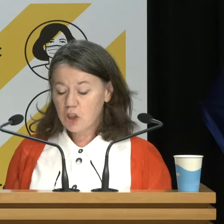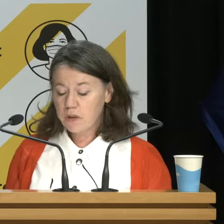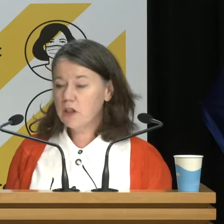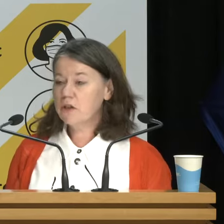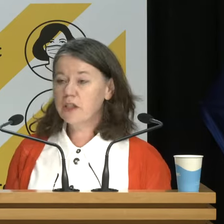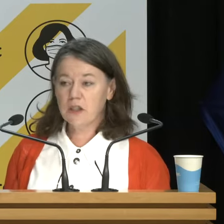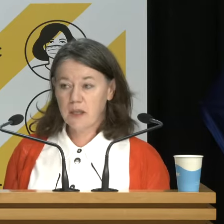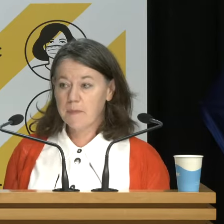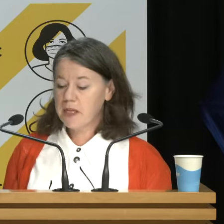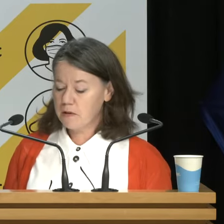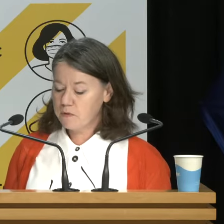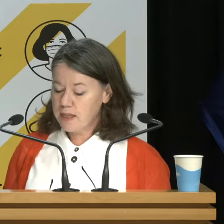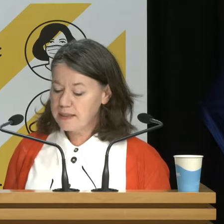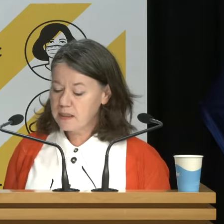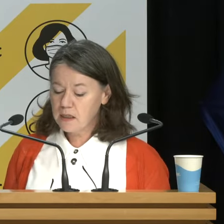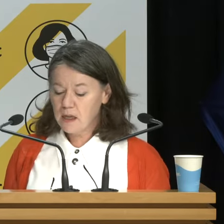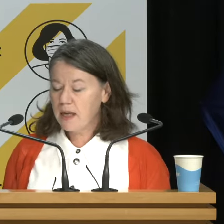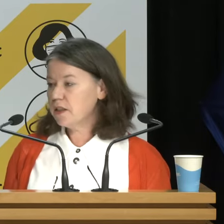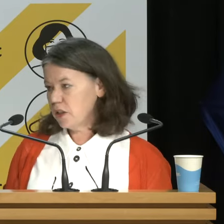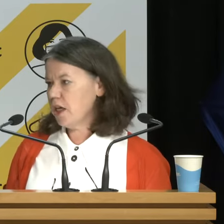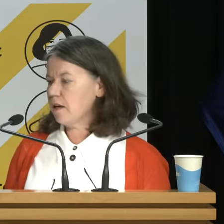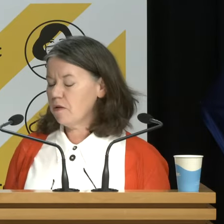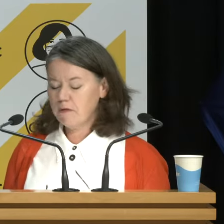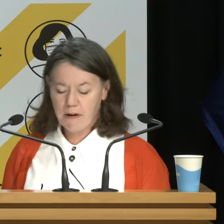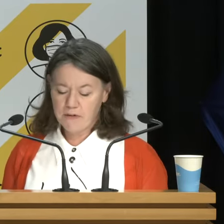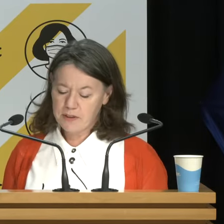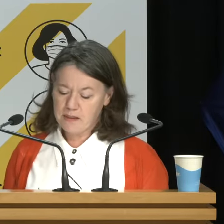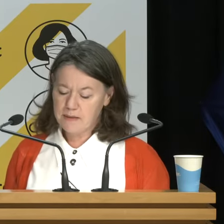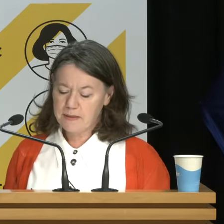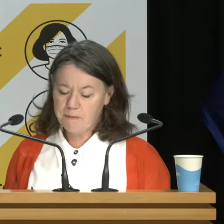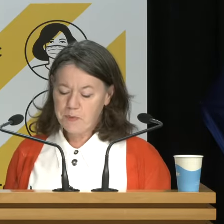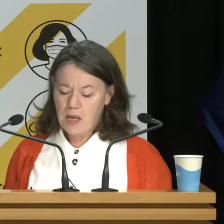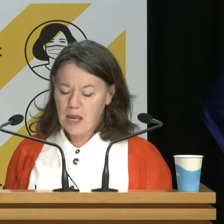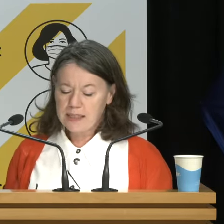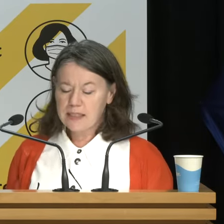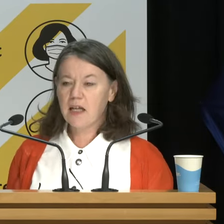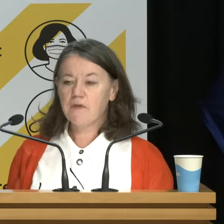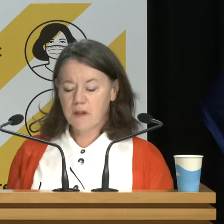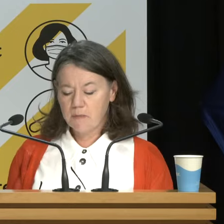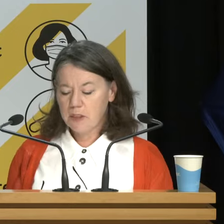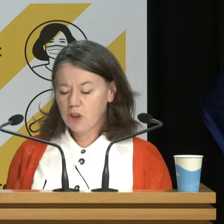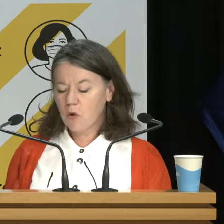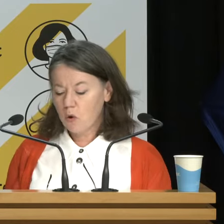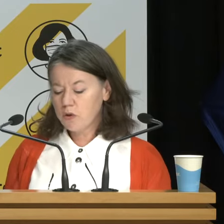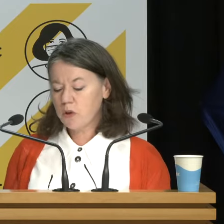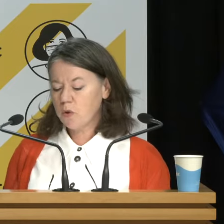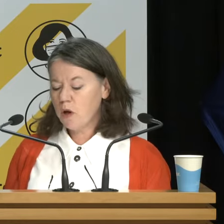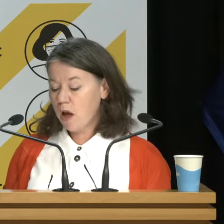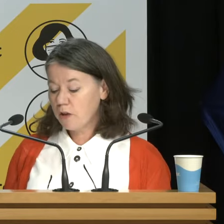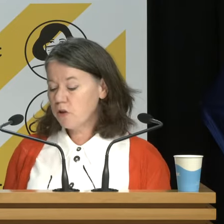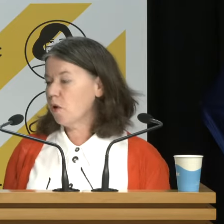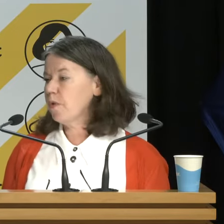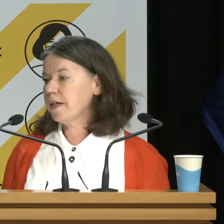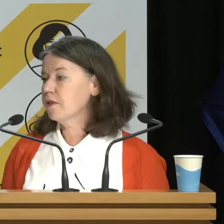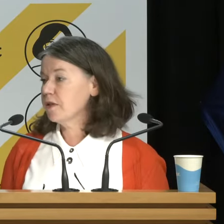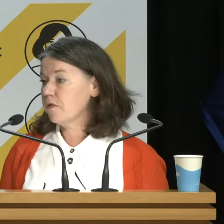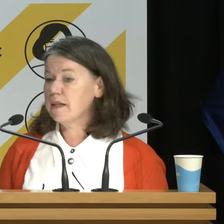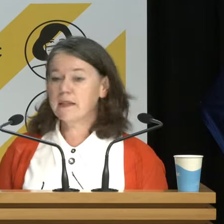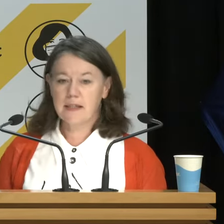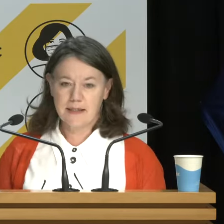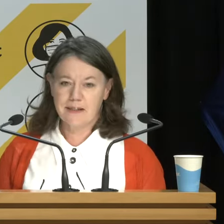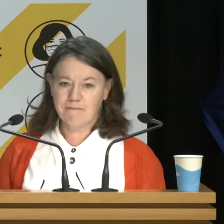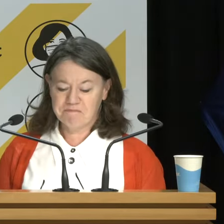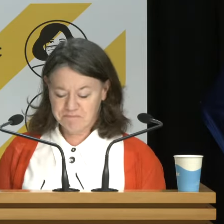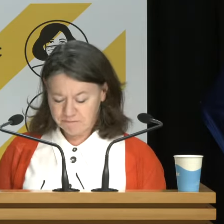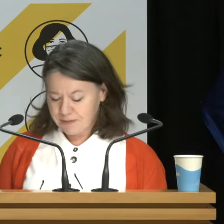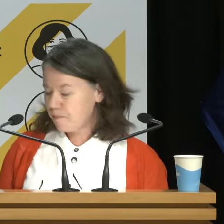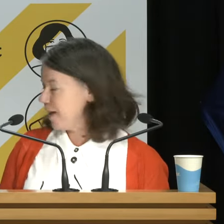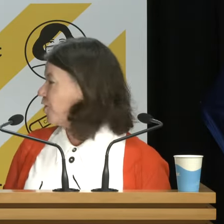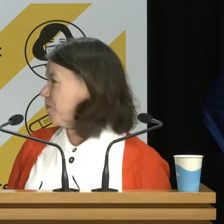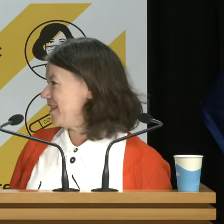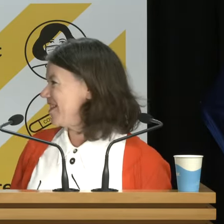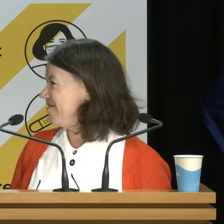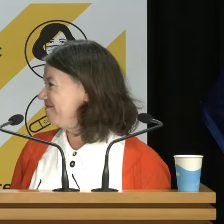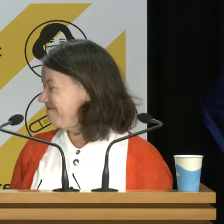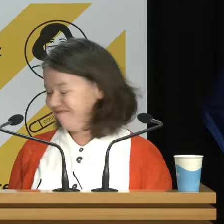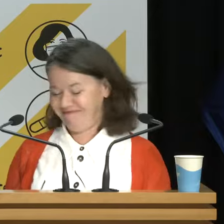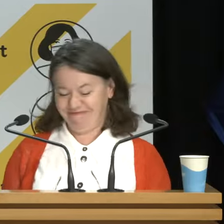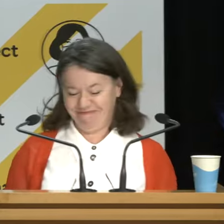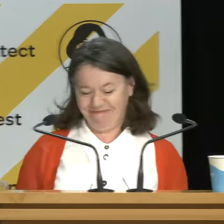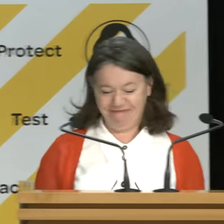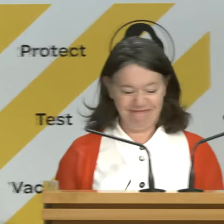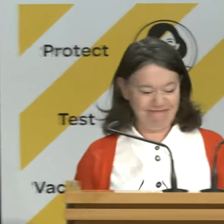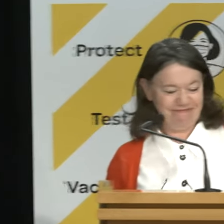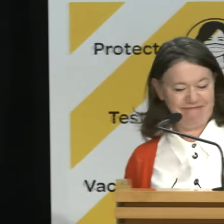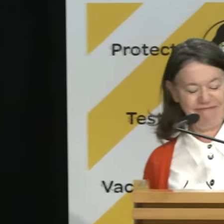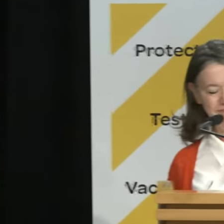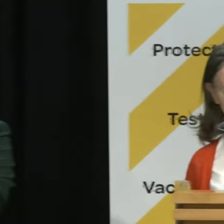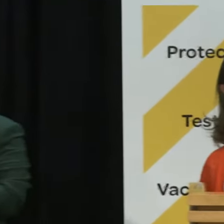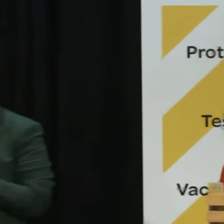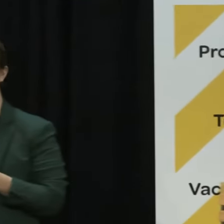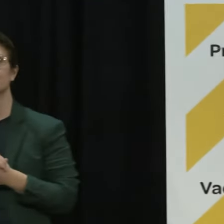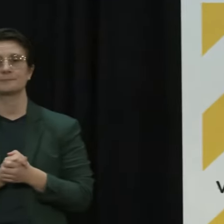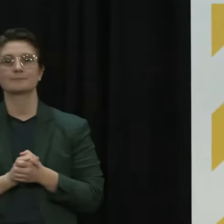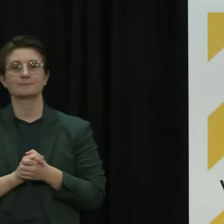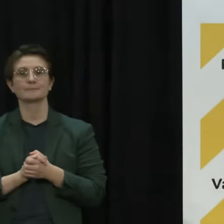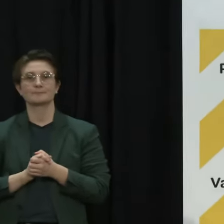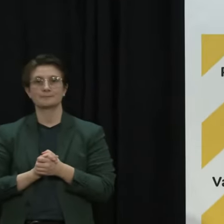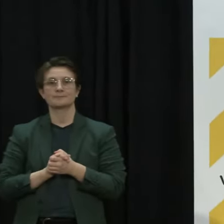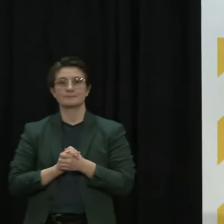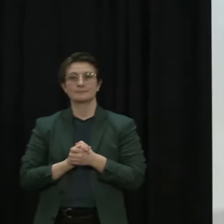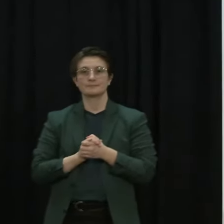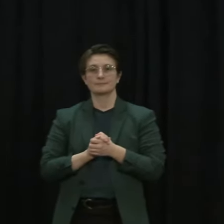the safety and well-being of